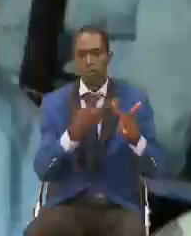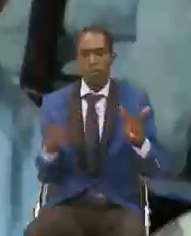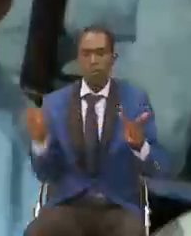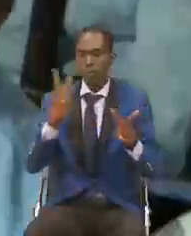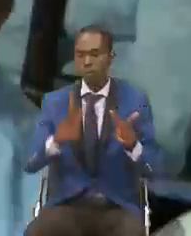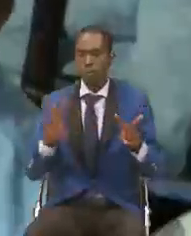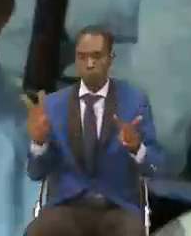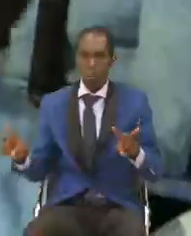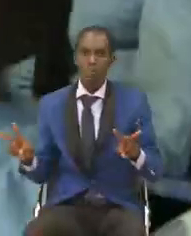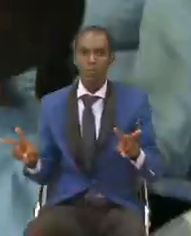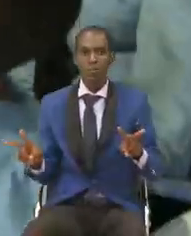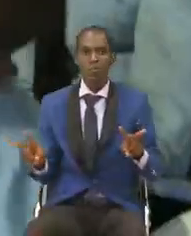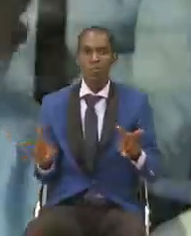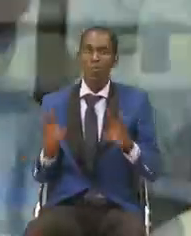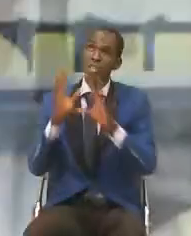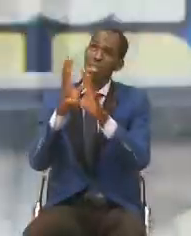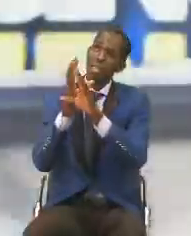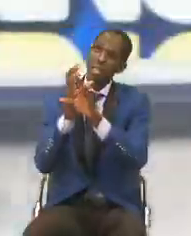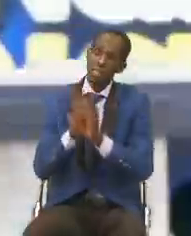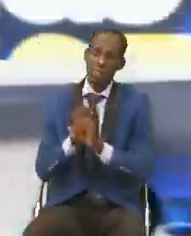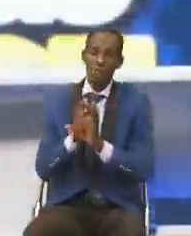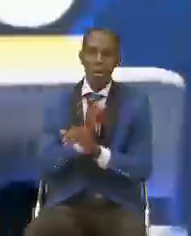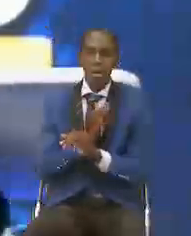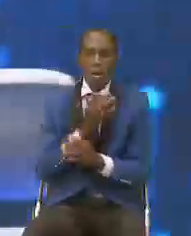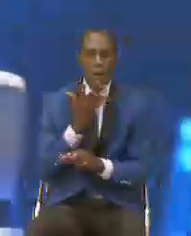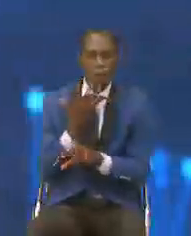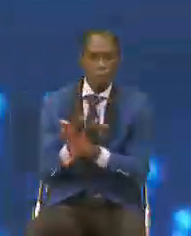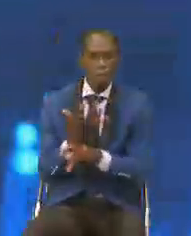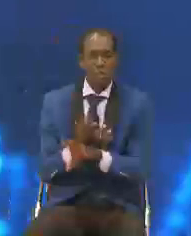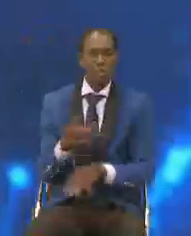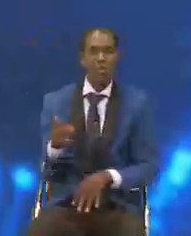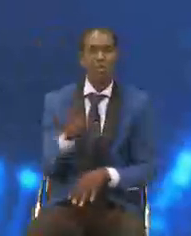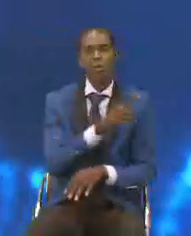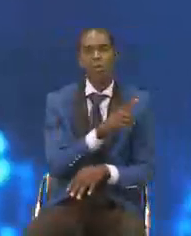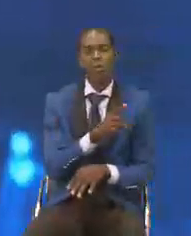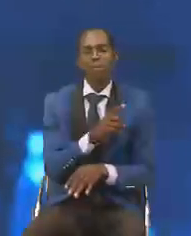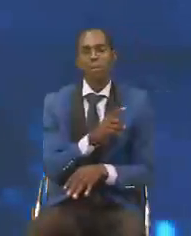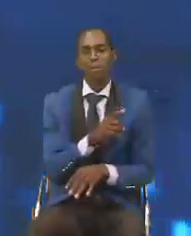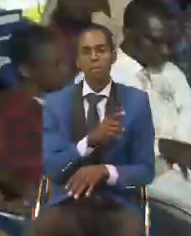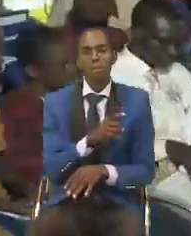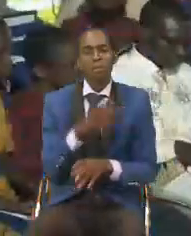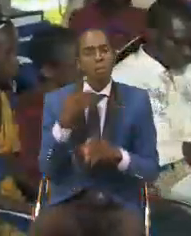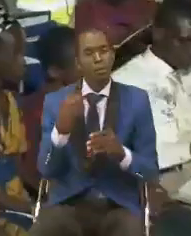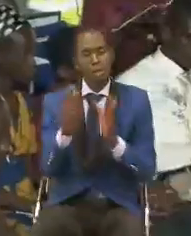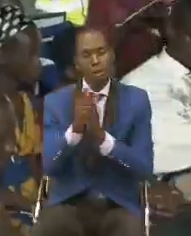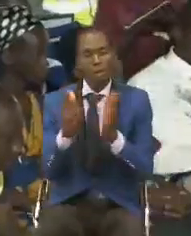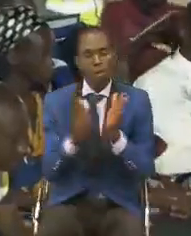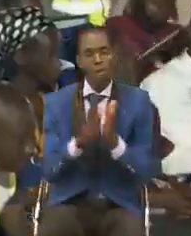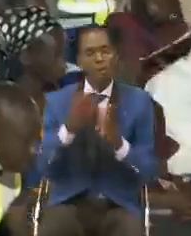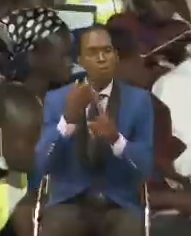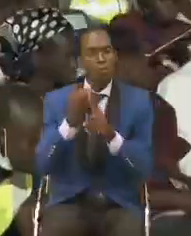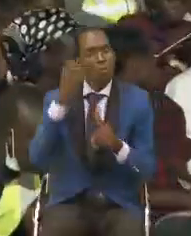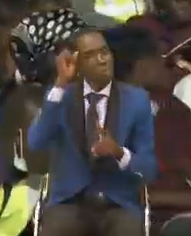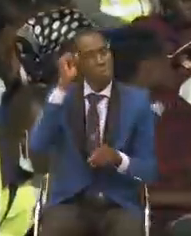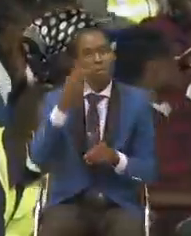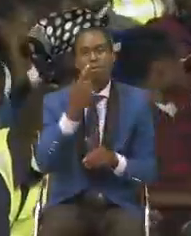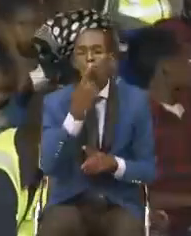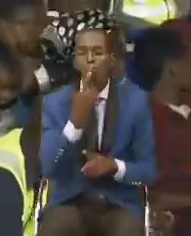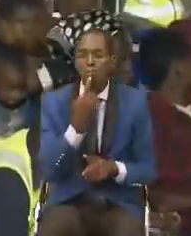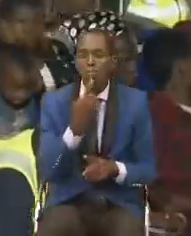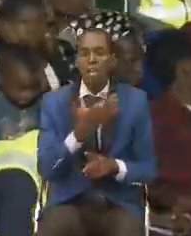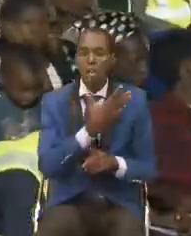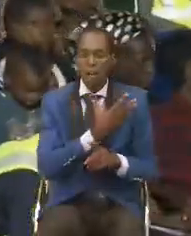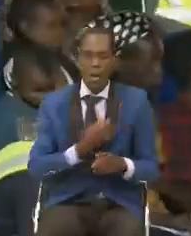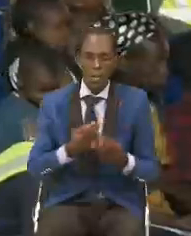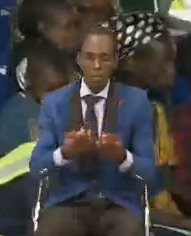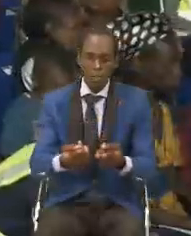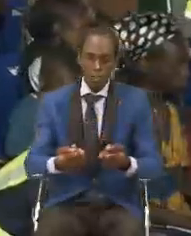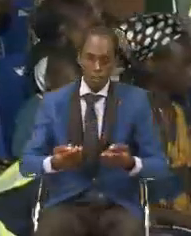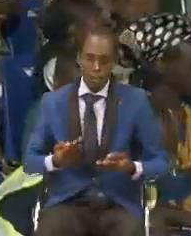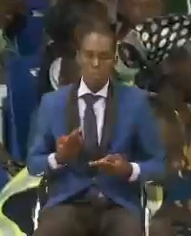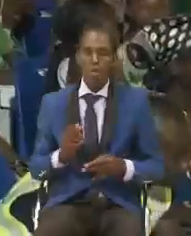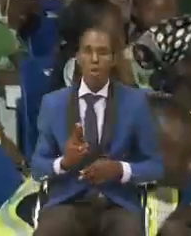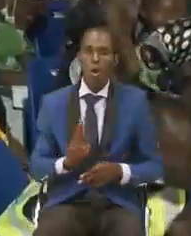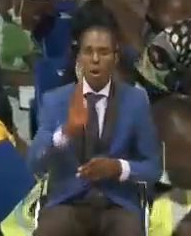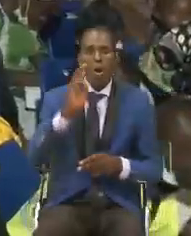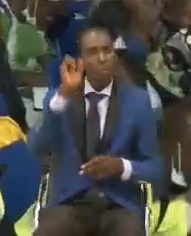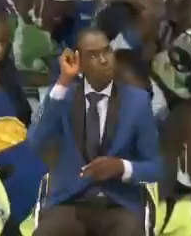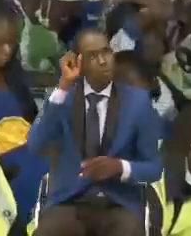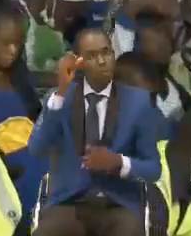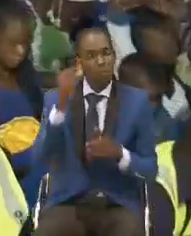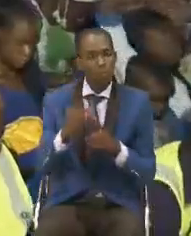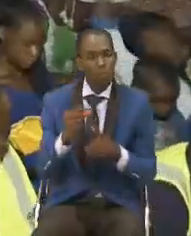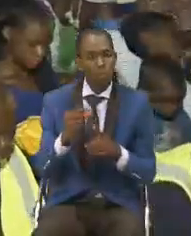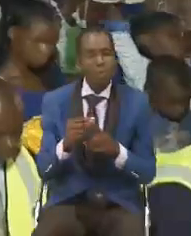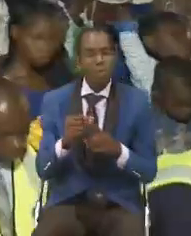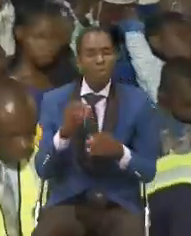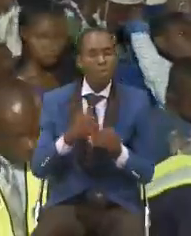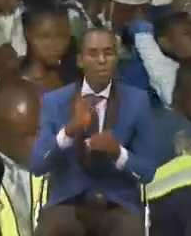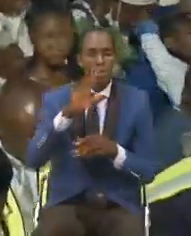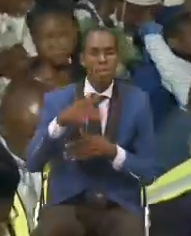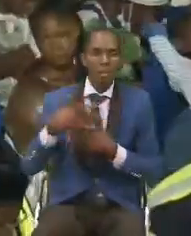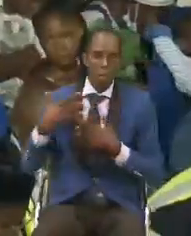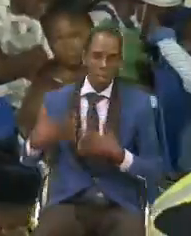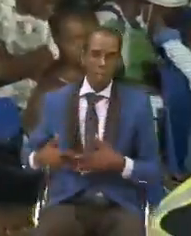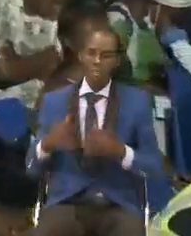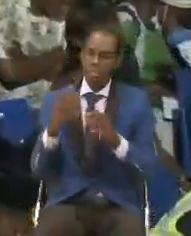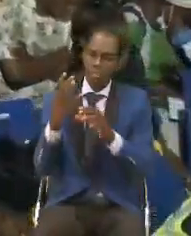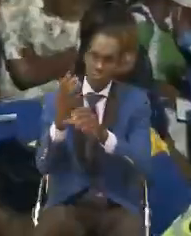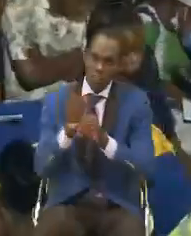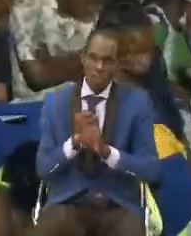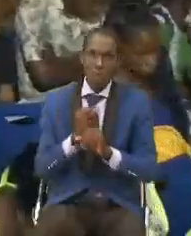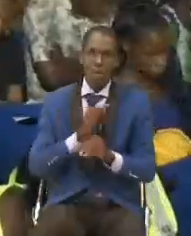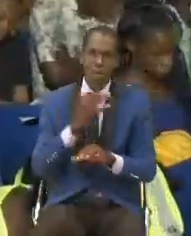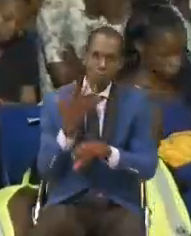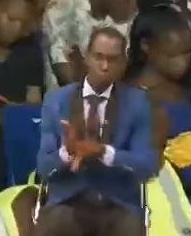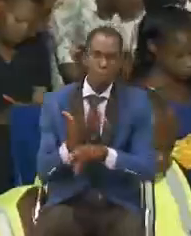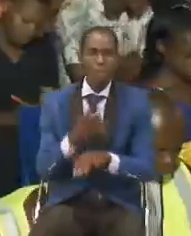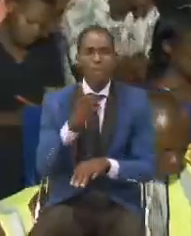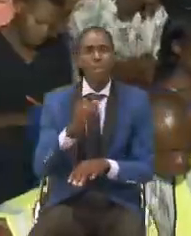chapter 22 verse 22 receive i pray thee the lord from his mouth and lay up his words in thine heart